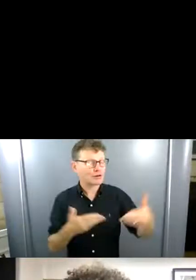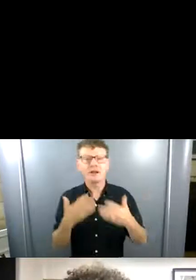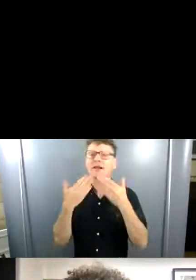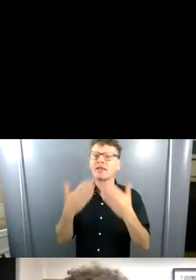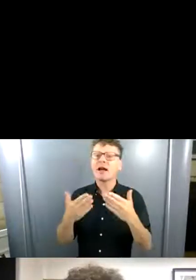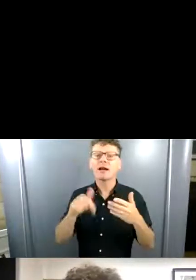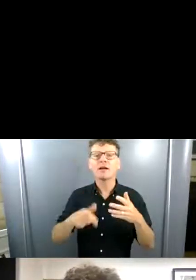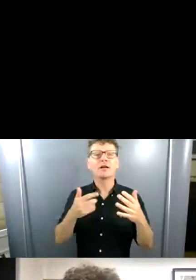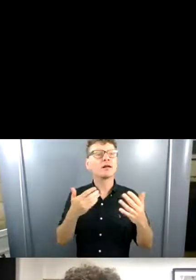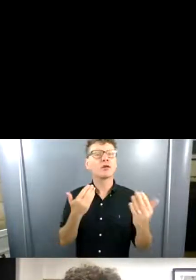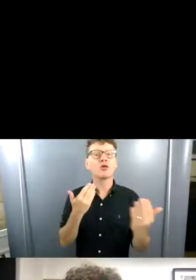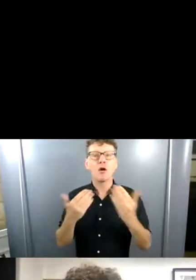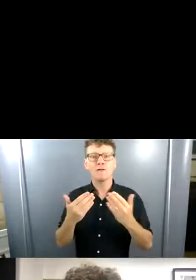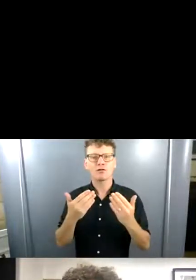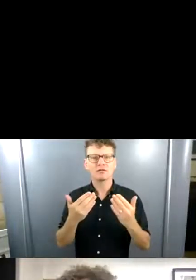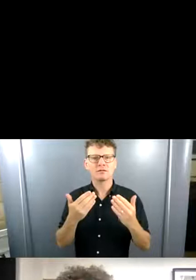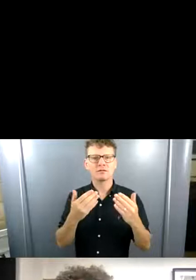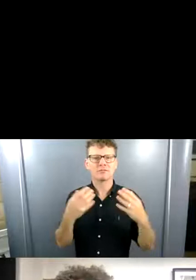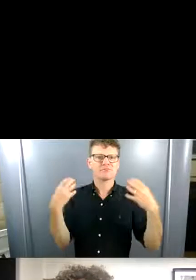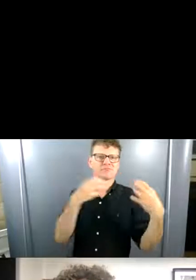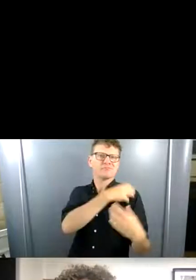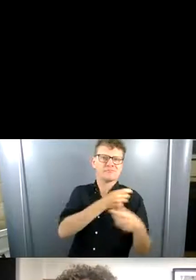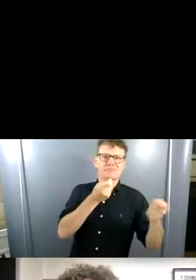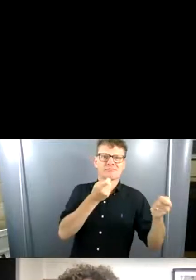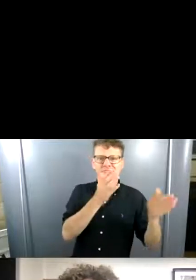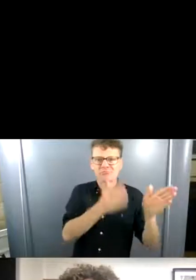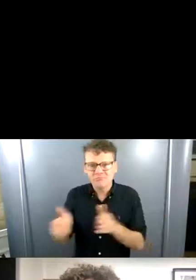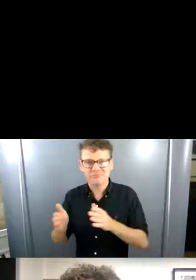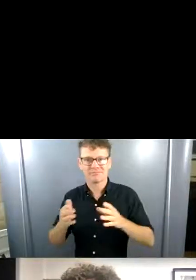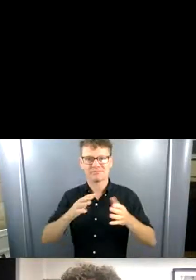for inviting me to speak and just for organizing the conference I’m very excited about being able